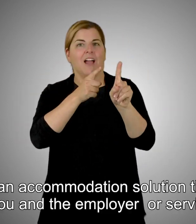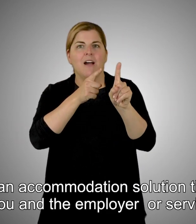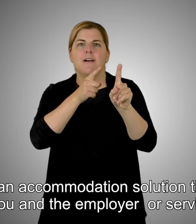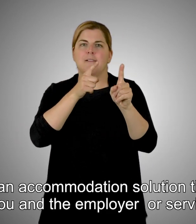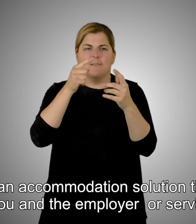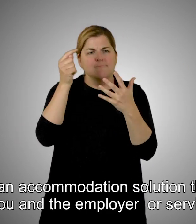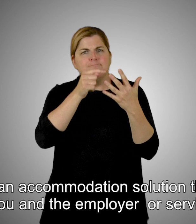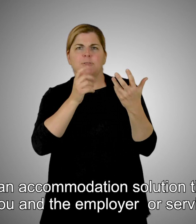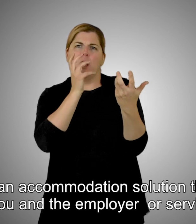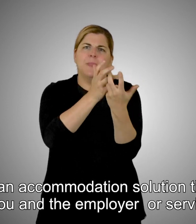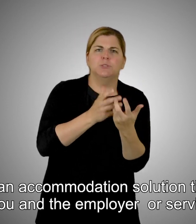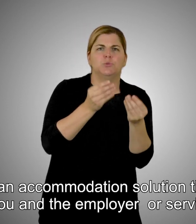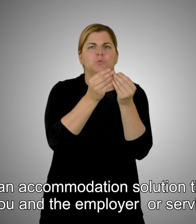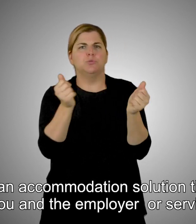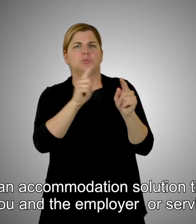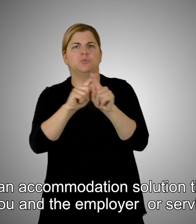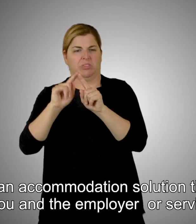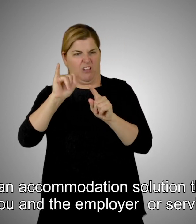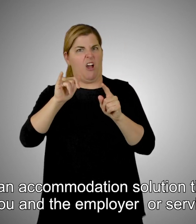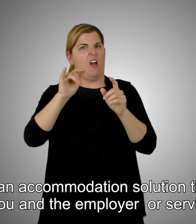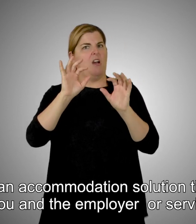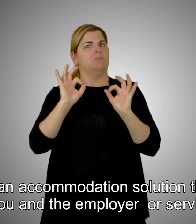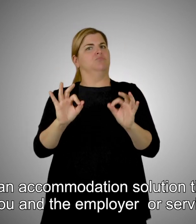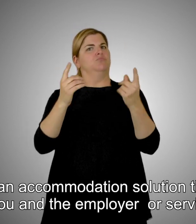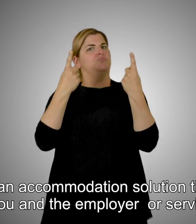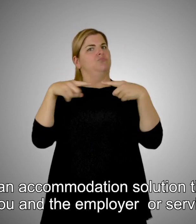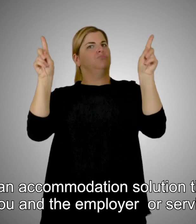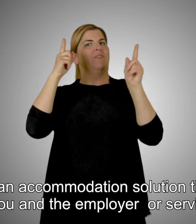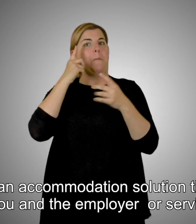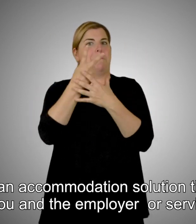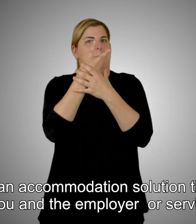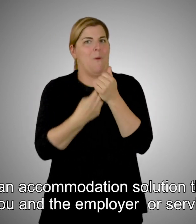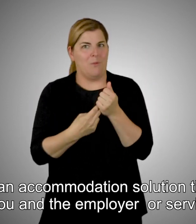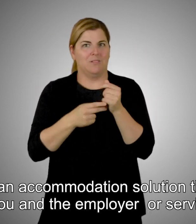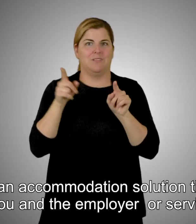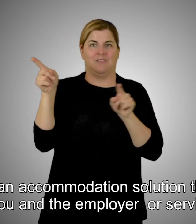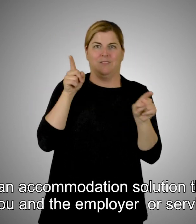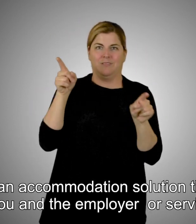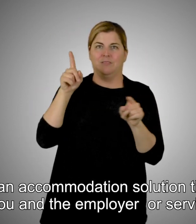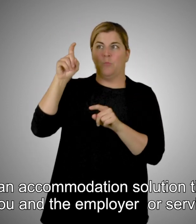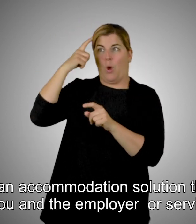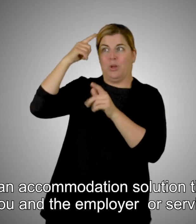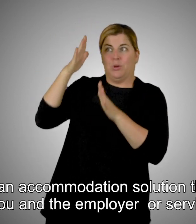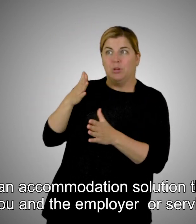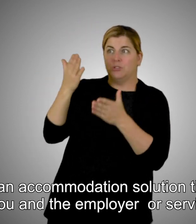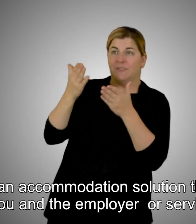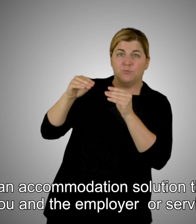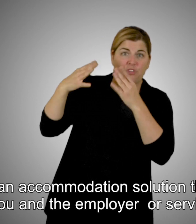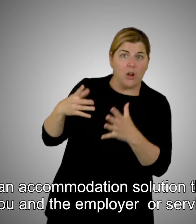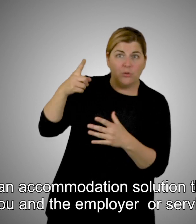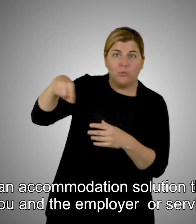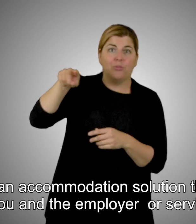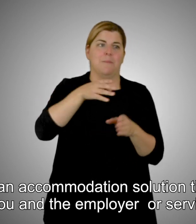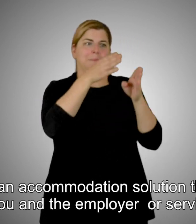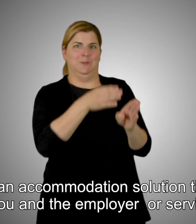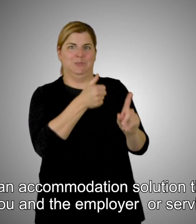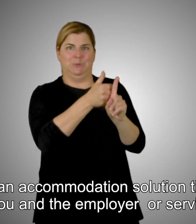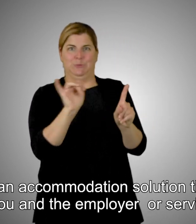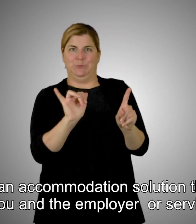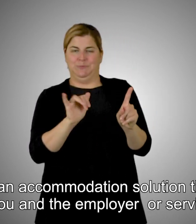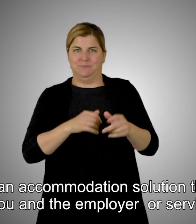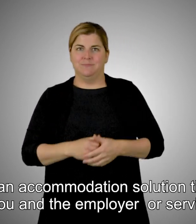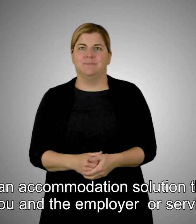to find an accommodation solution that works for both you and the employer or service provider.